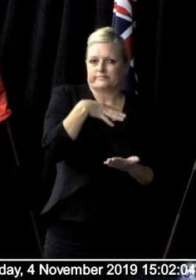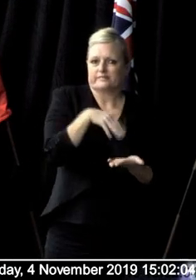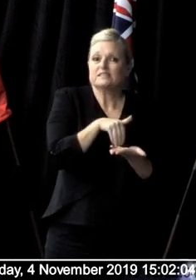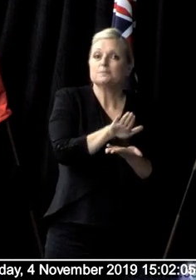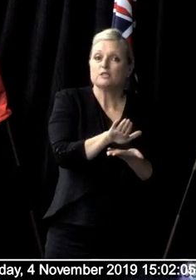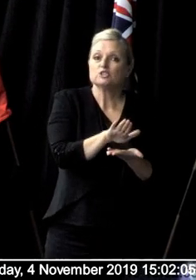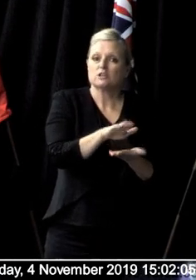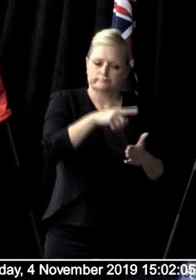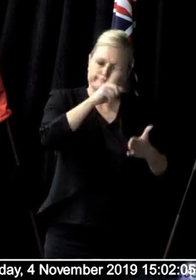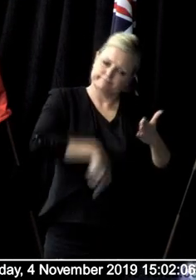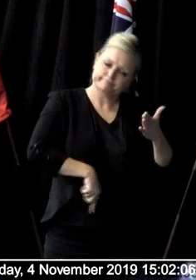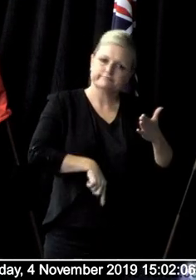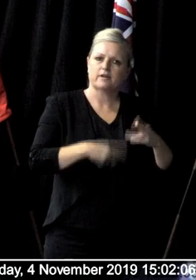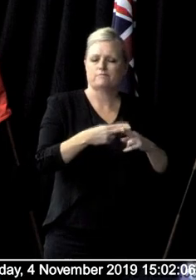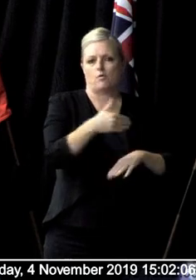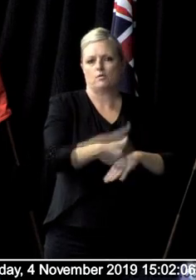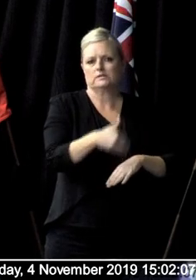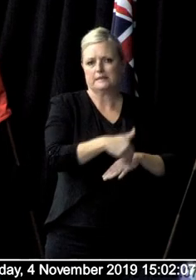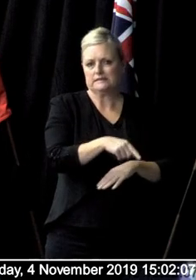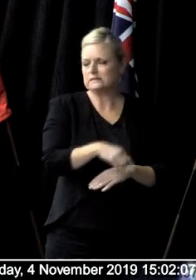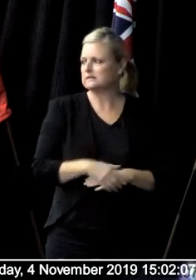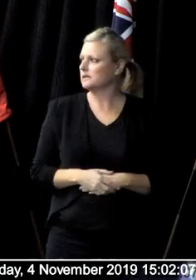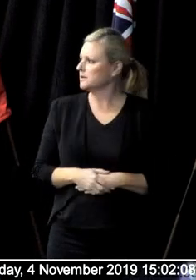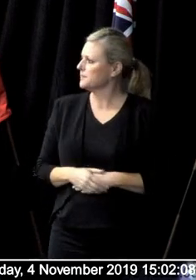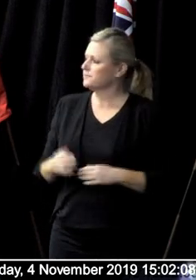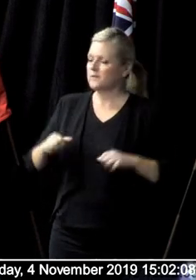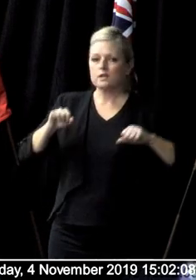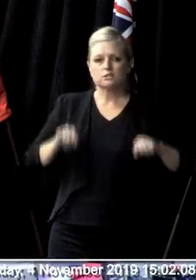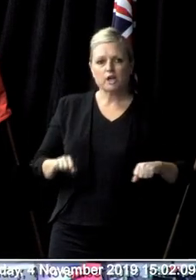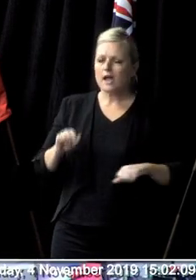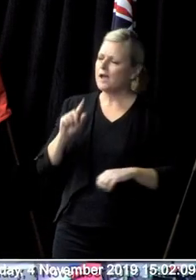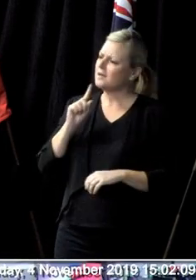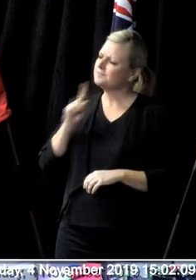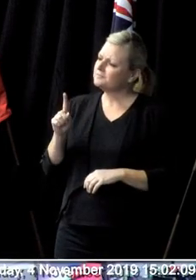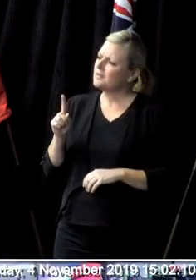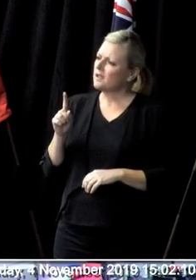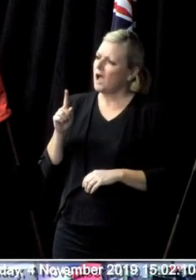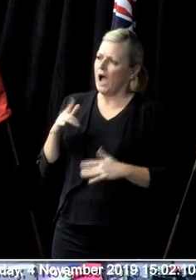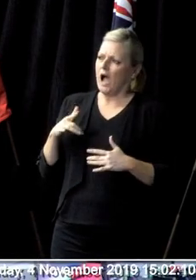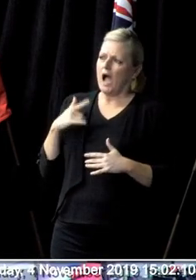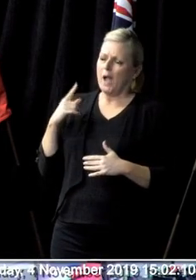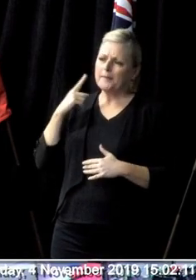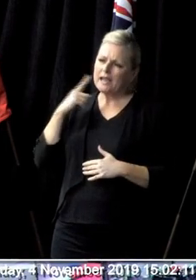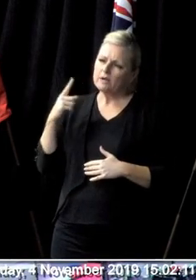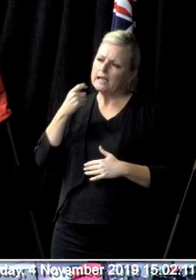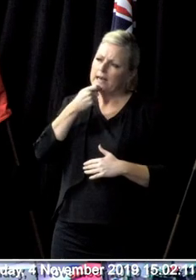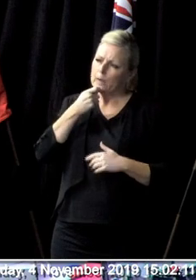you know, their disobedience. From what you’re saying, it sounds as though there are some significant variations in practice? Absolutely.